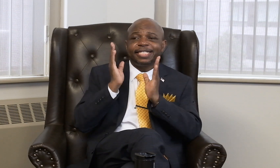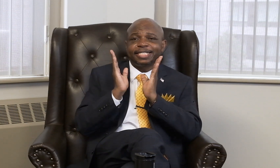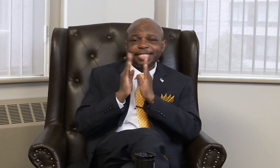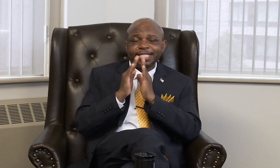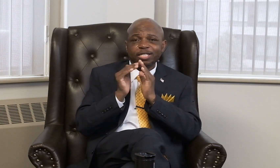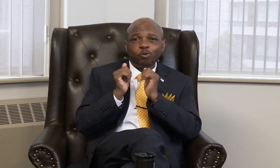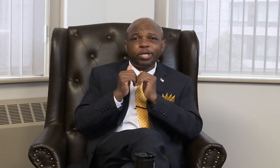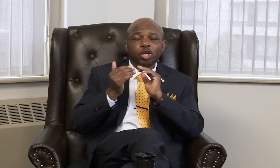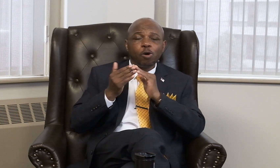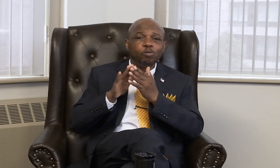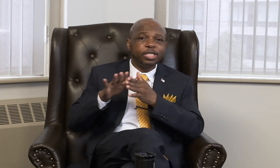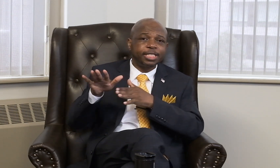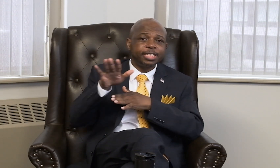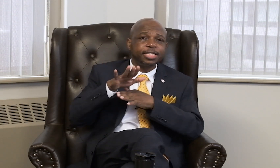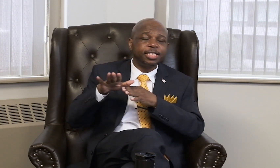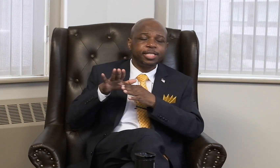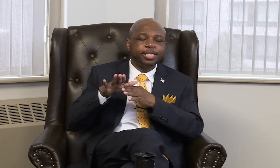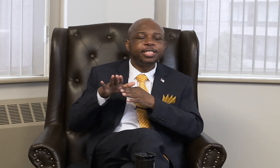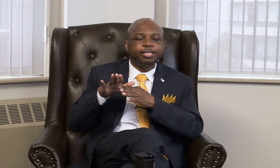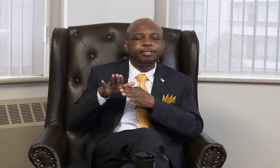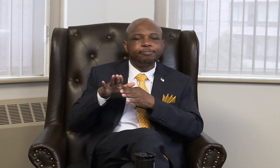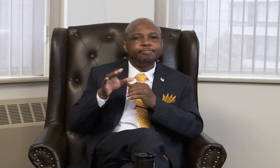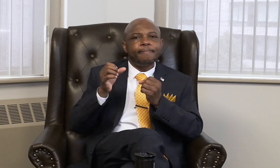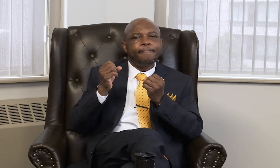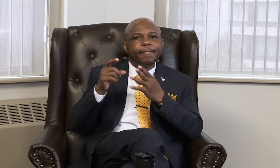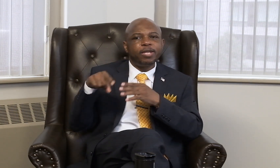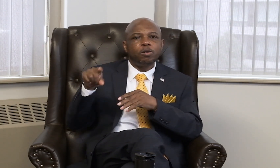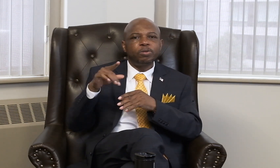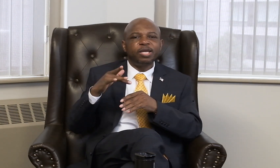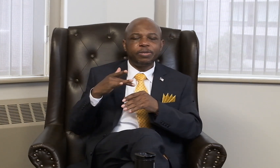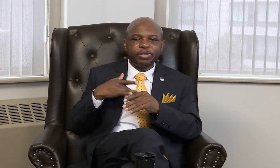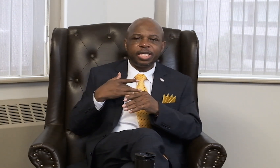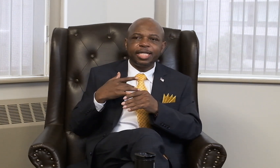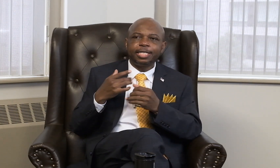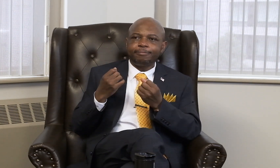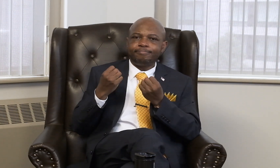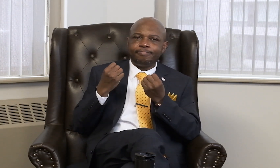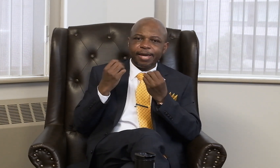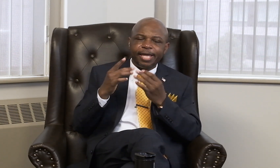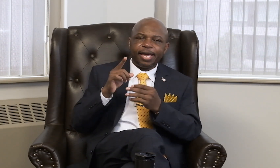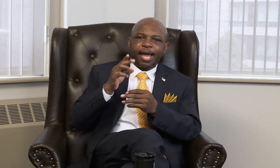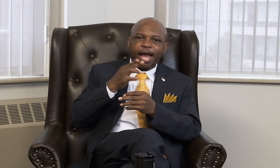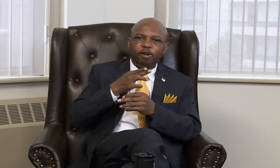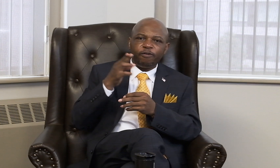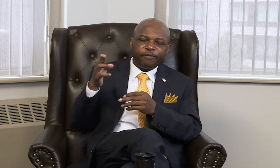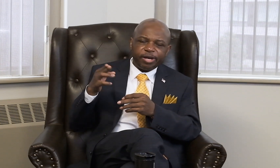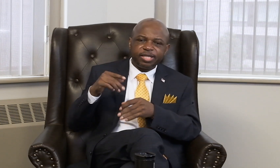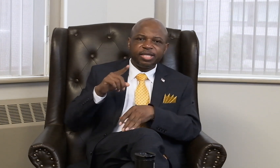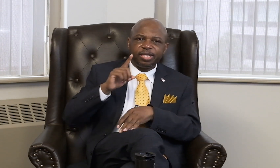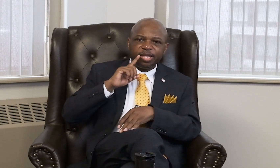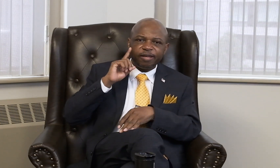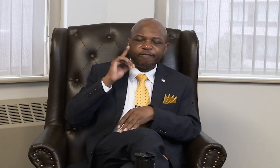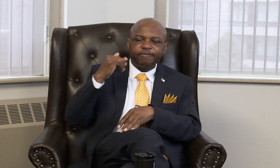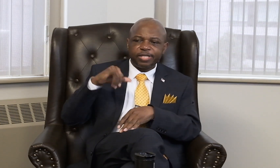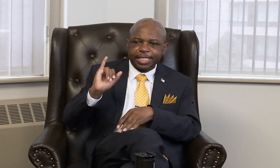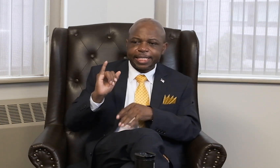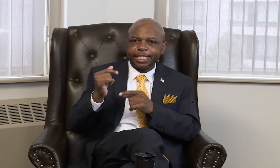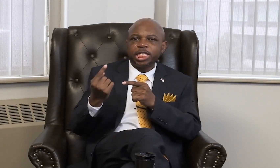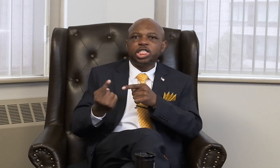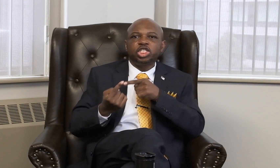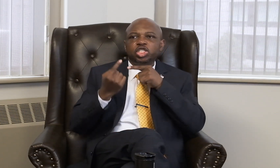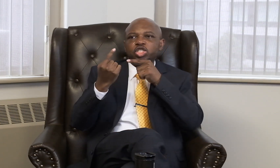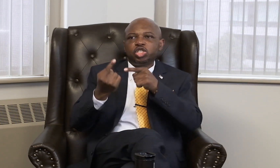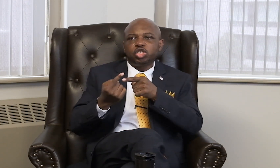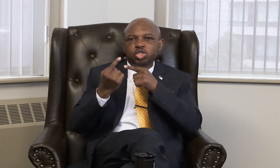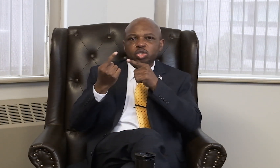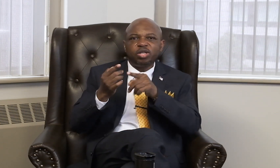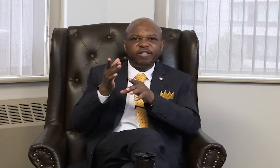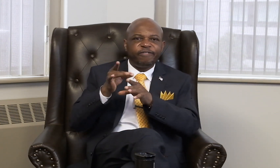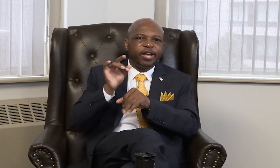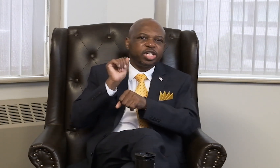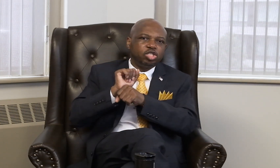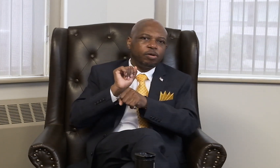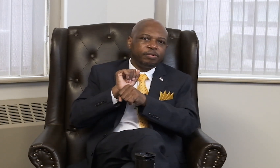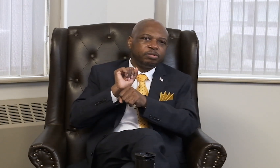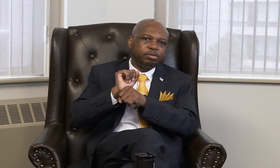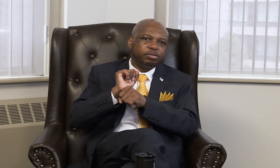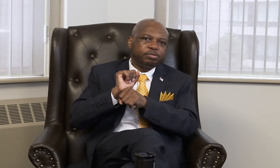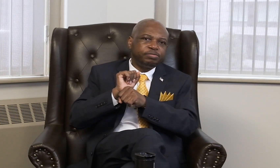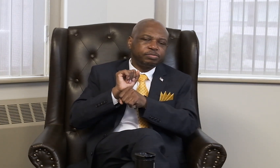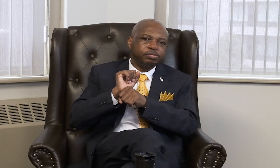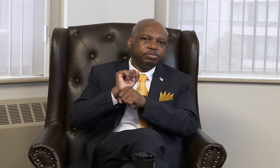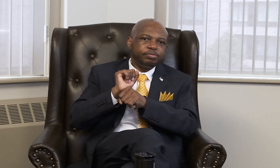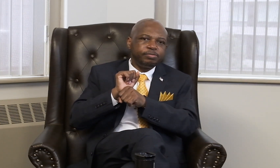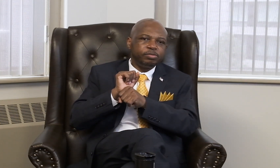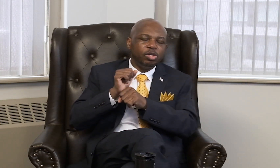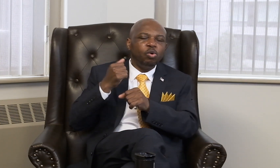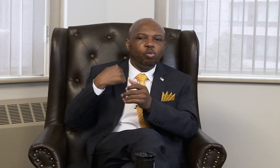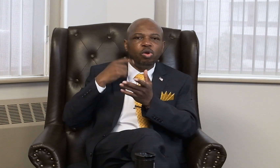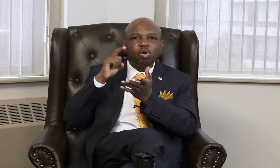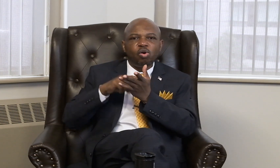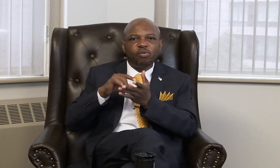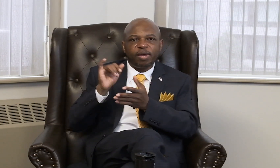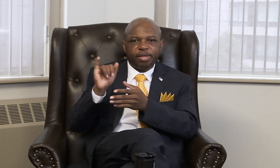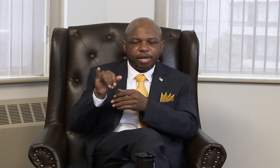with our community members, we learned that many are struggling to find employment. We want to